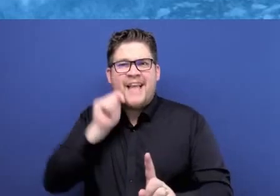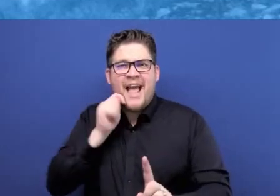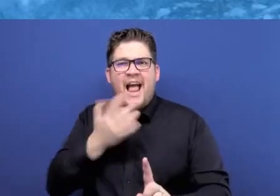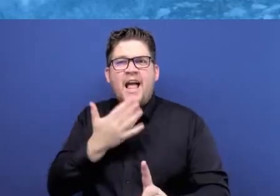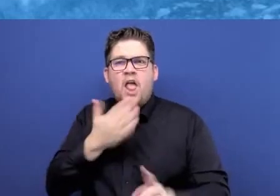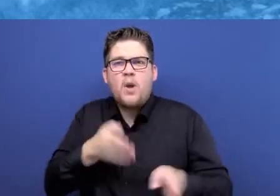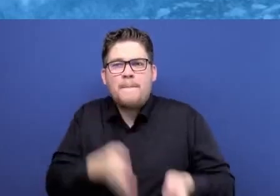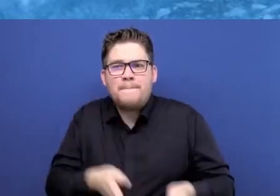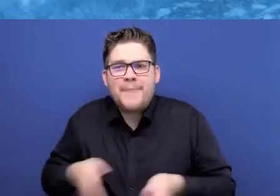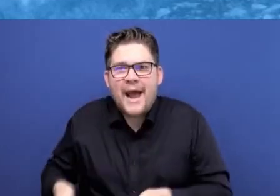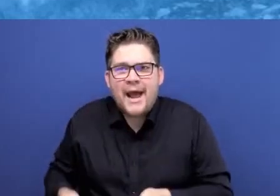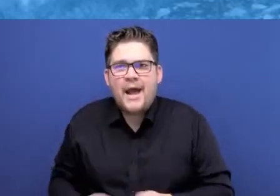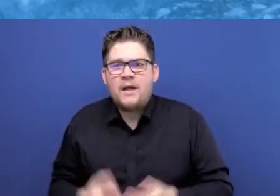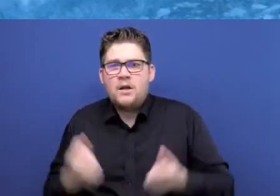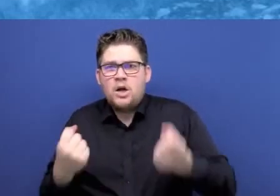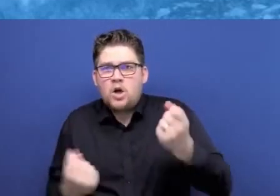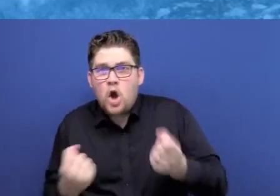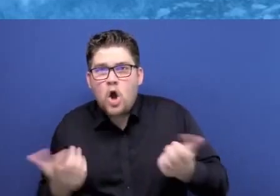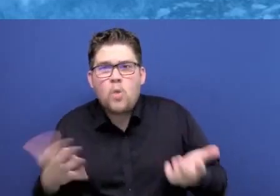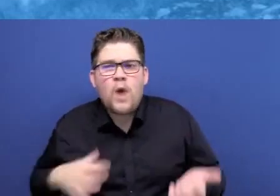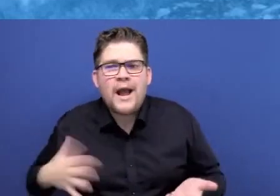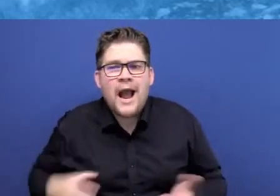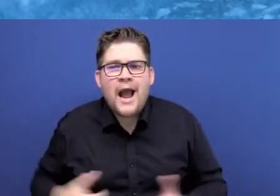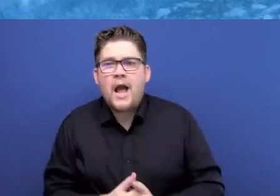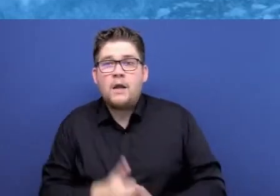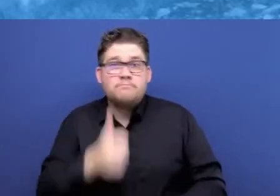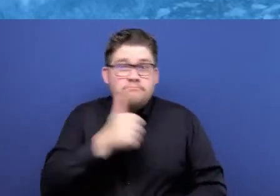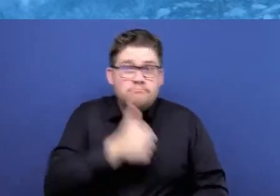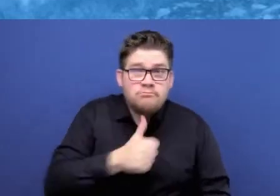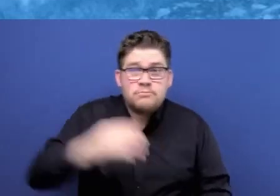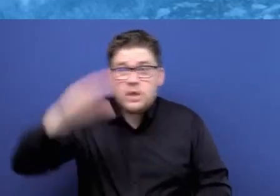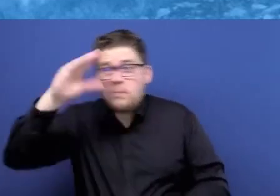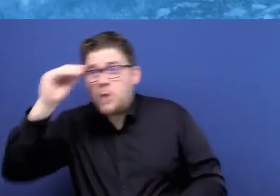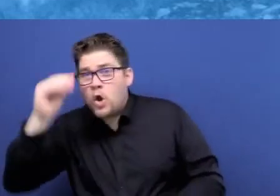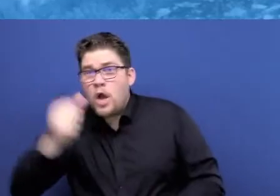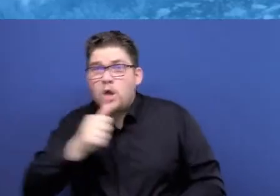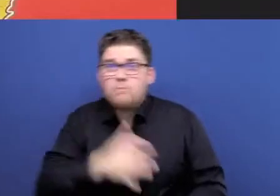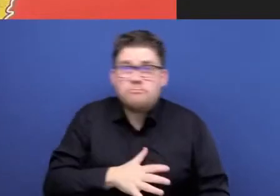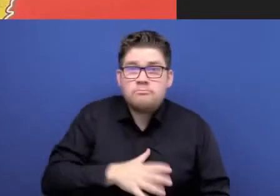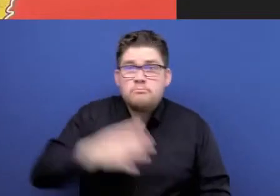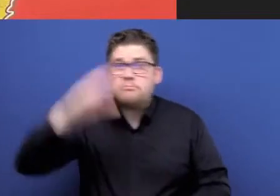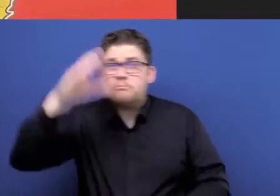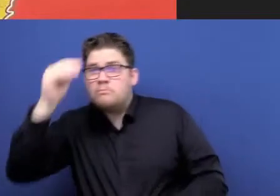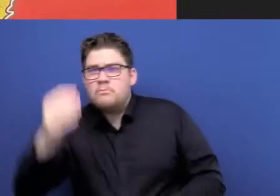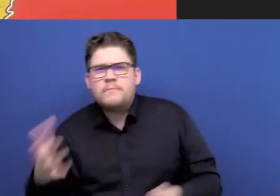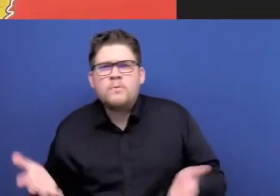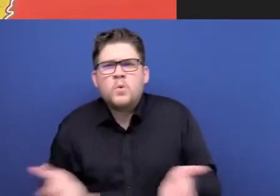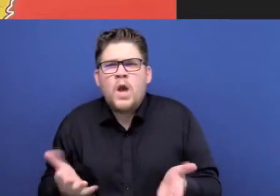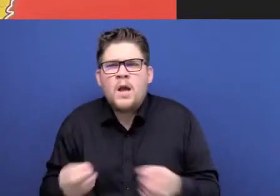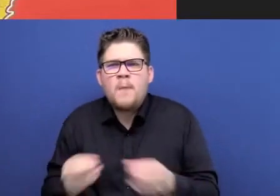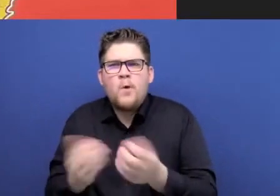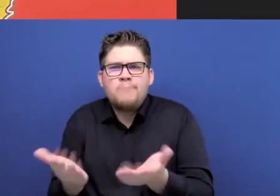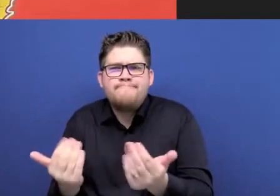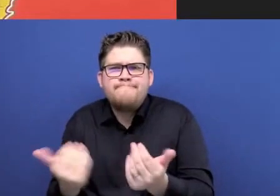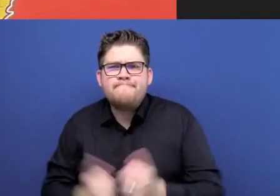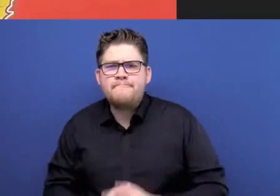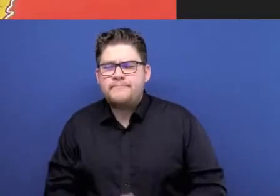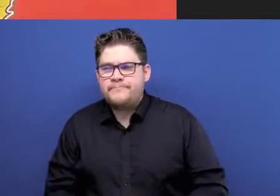with in a manner of spend anything more. You can Alison, Okay? Yeah, The only